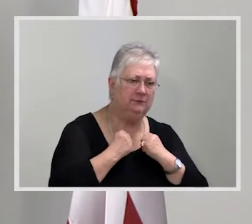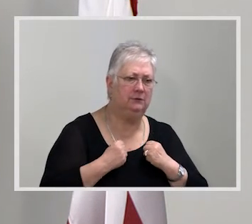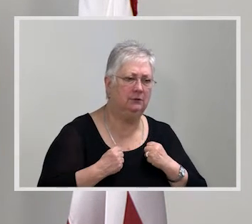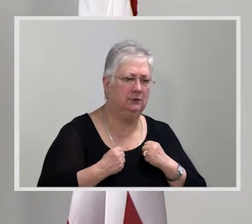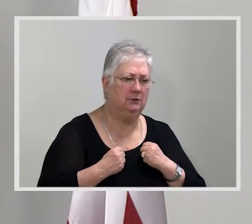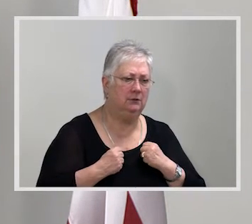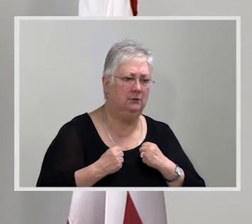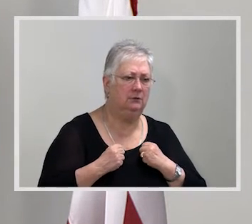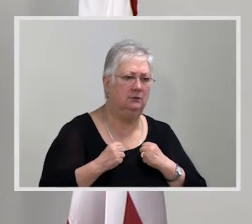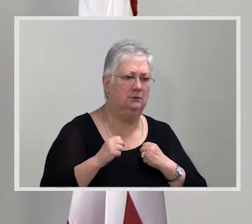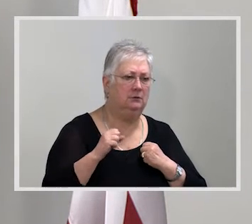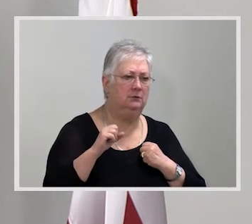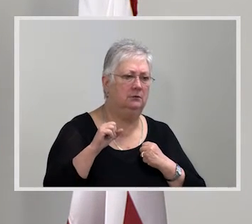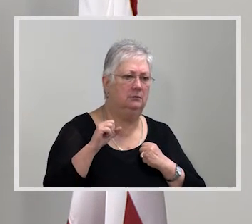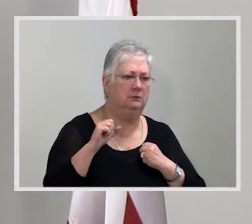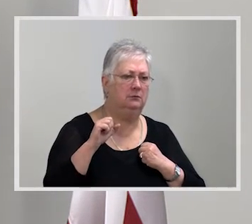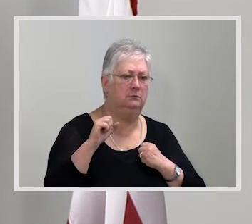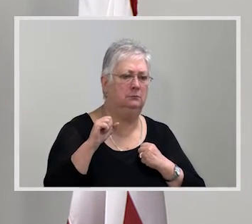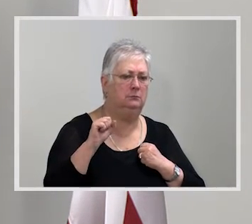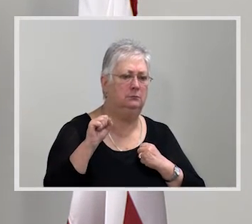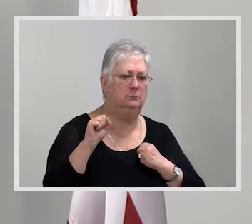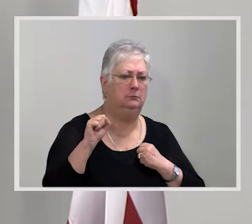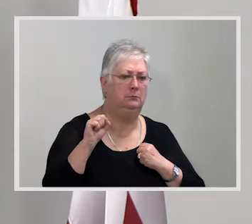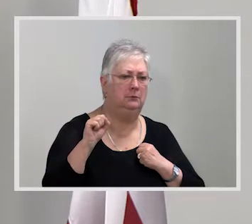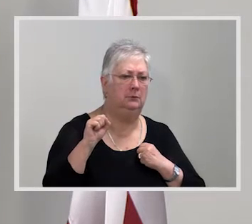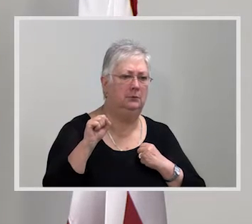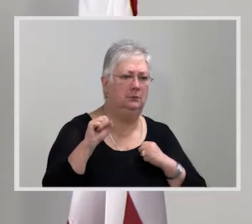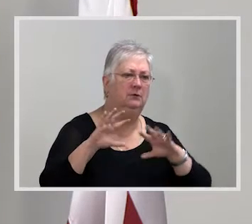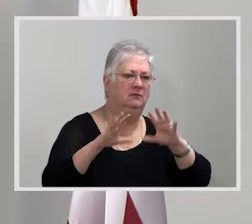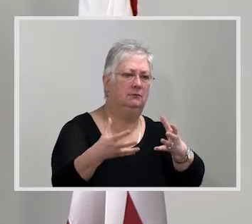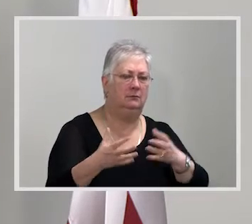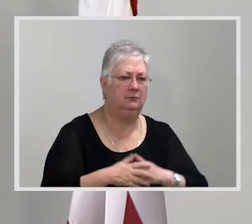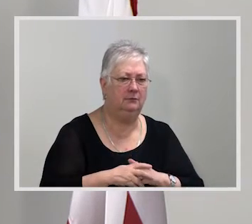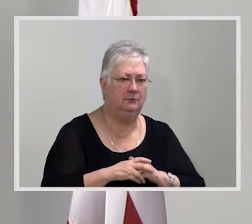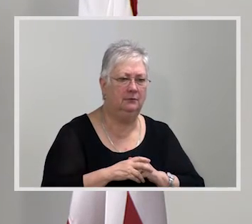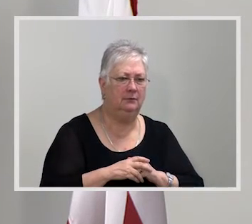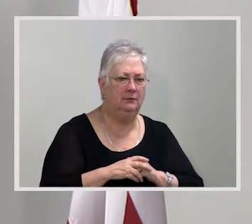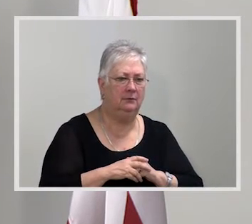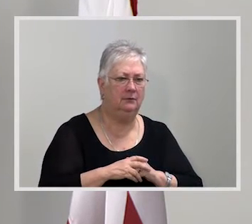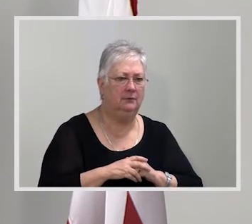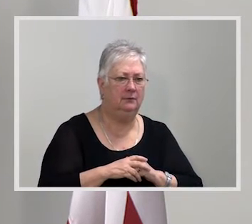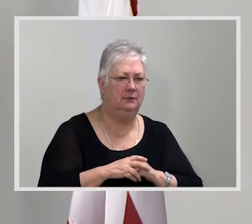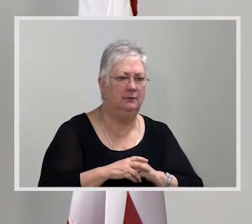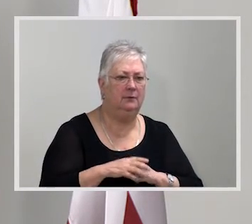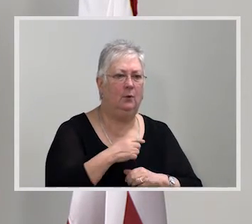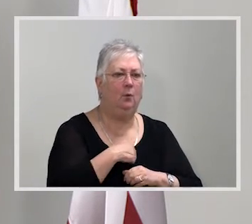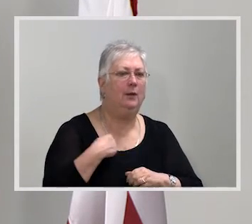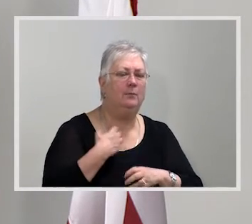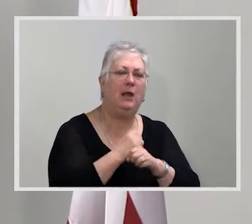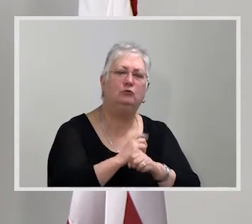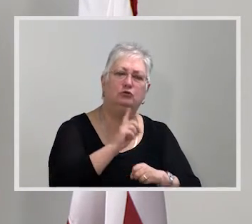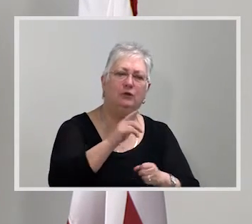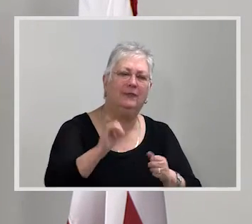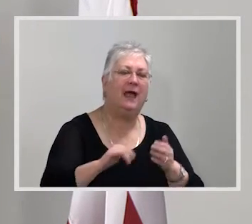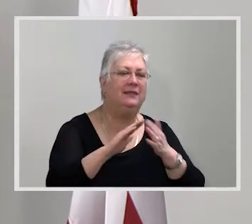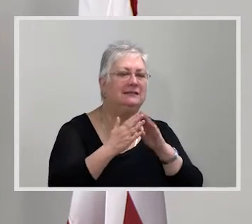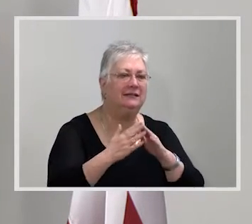IT'S ONE OF THE SINGLE BIGGEST THINGS WE CAN DO TOGETHER AS A CITY TO MAKE SURE THIS IS A CITY FOR EVERYONE.